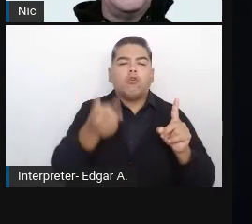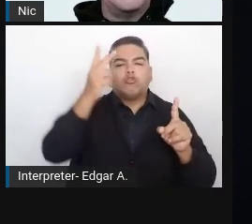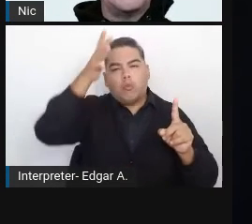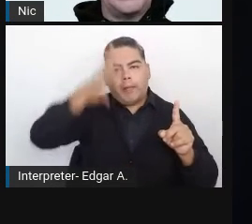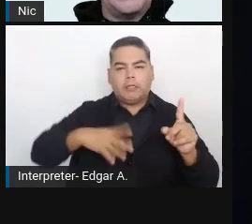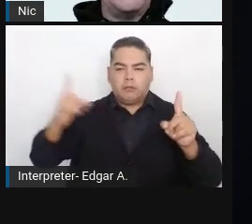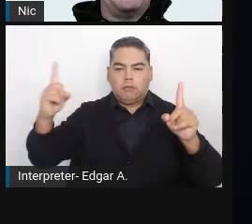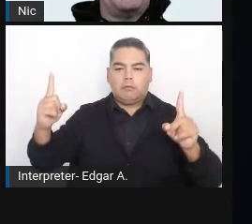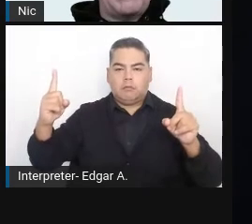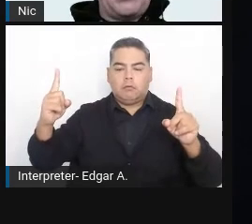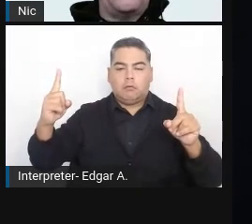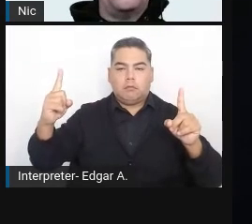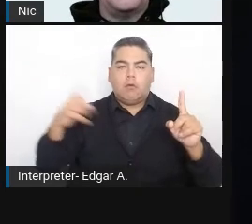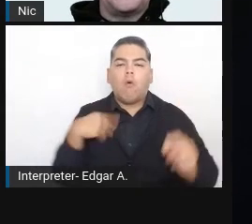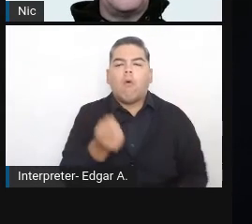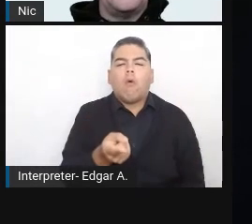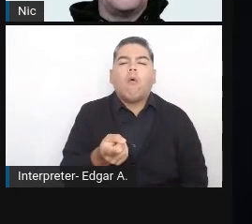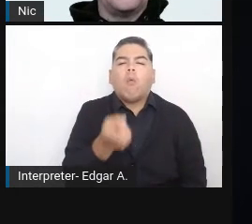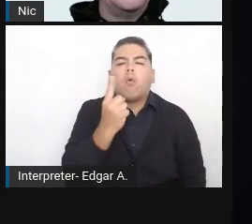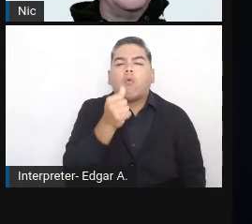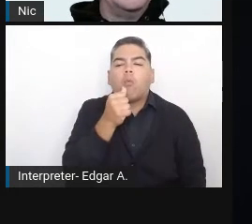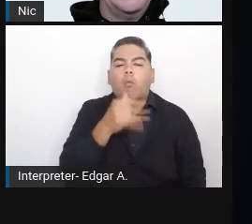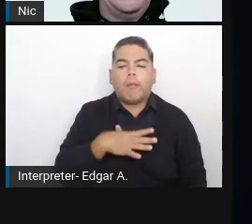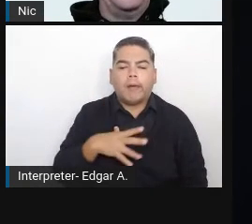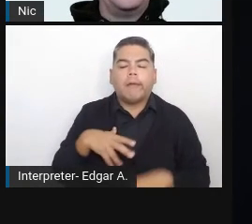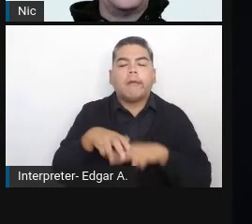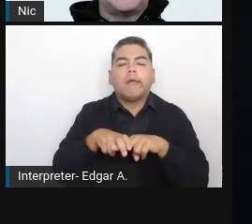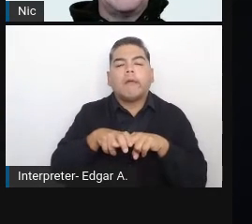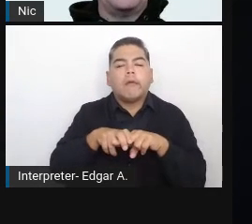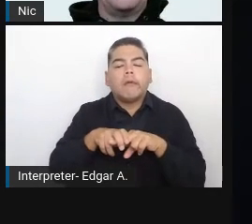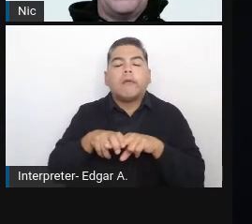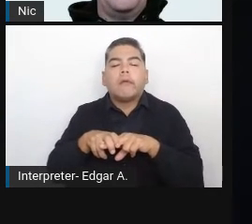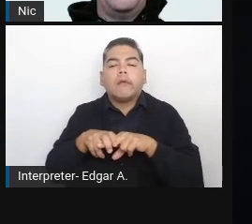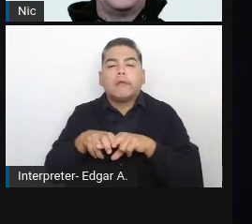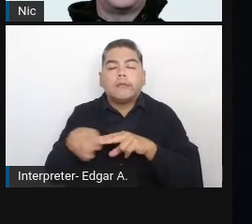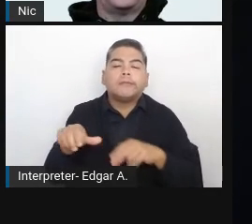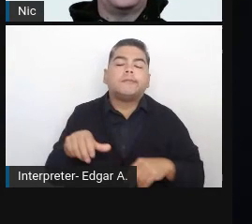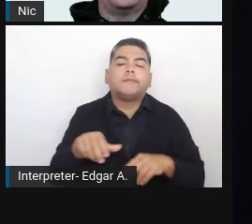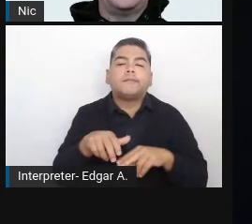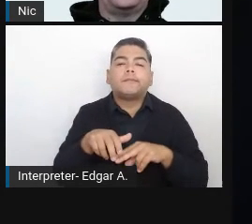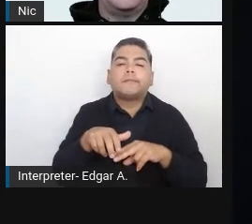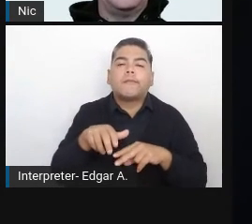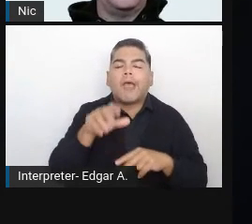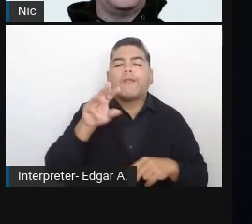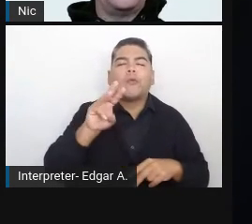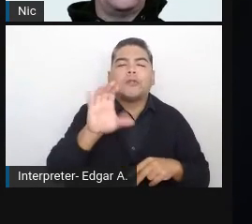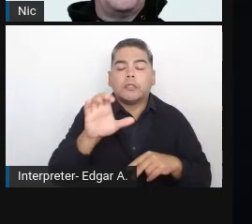is a power wheelchair user, and there's a struggle between the woman